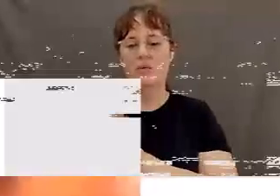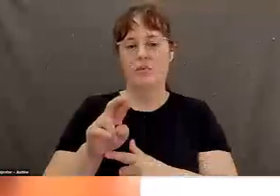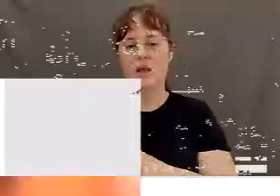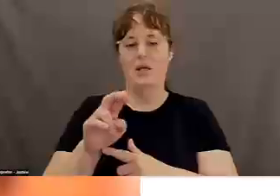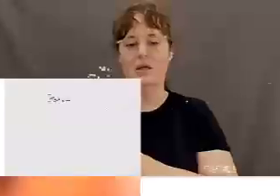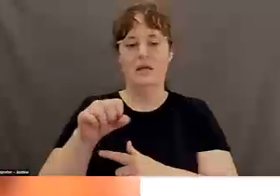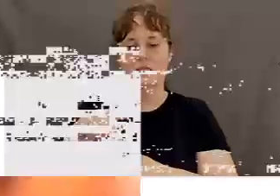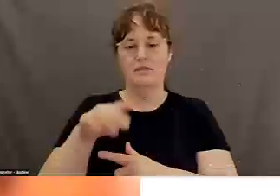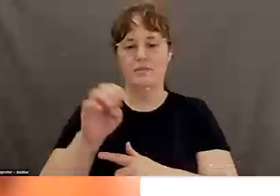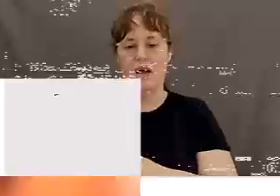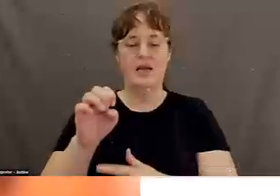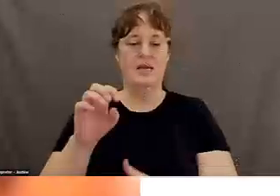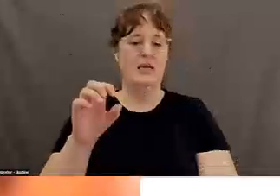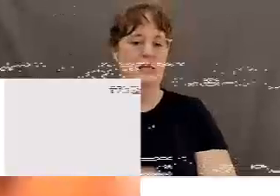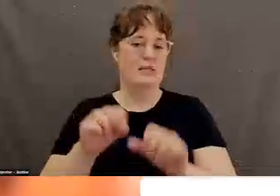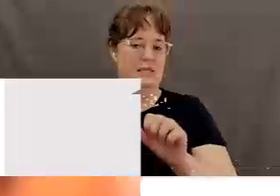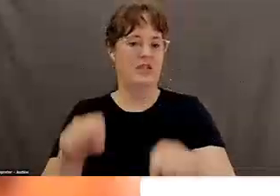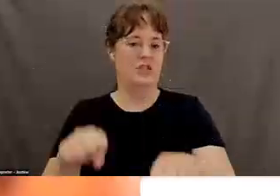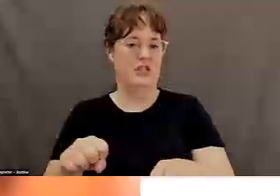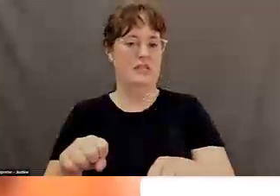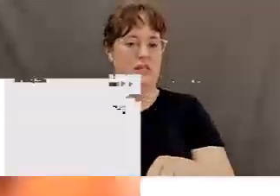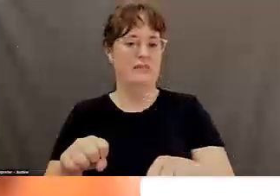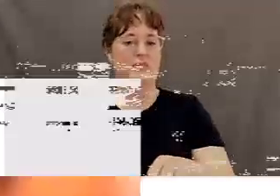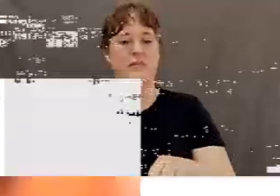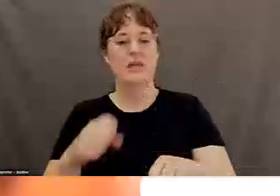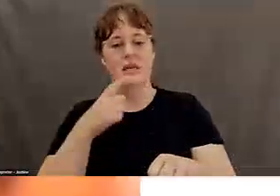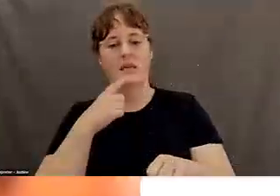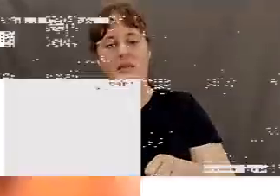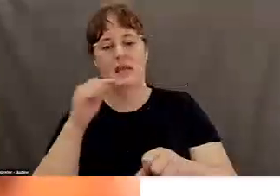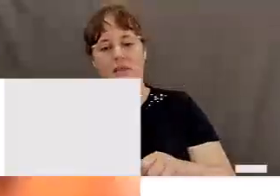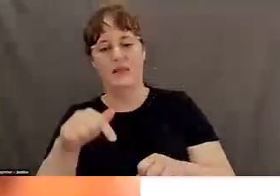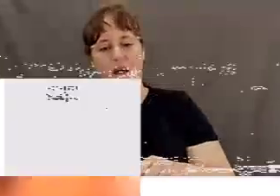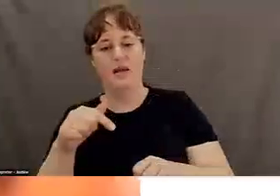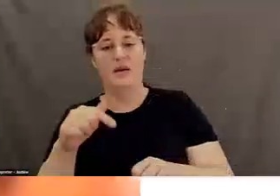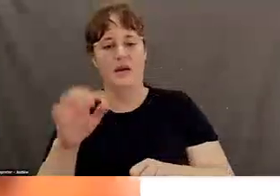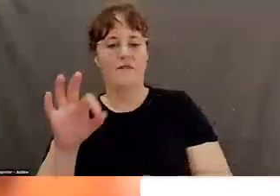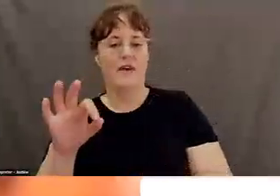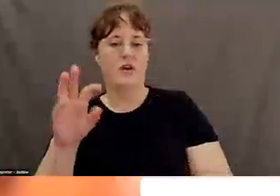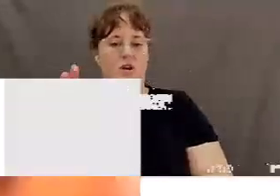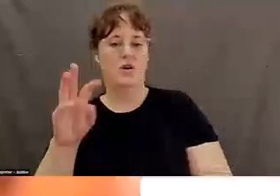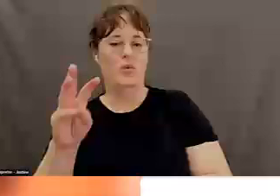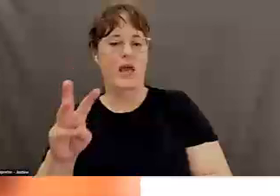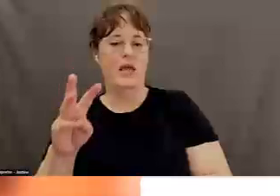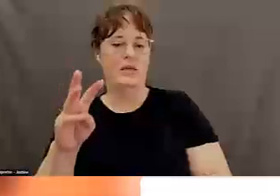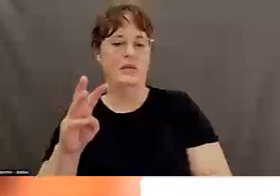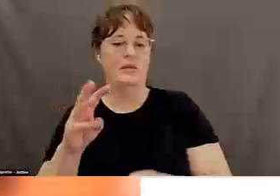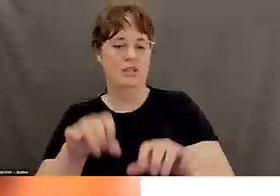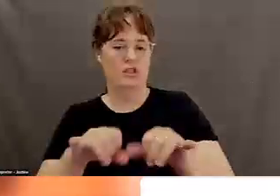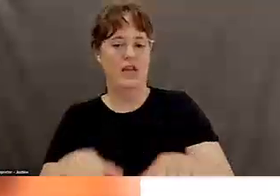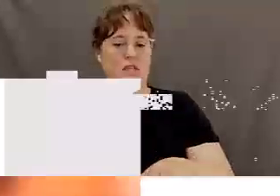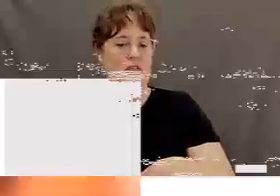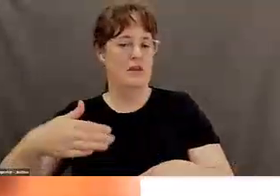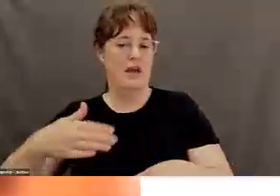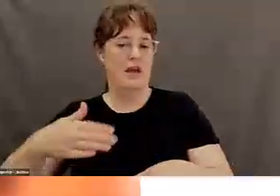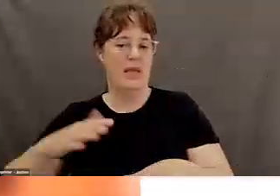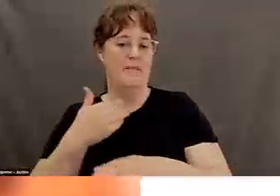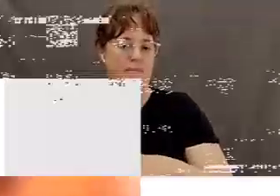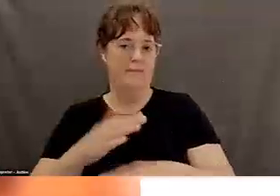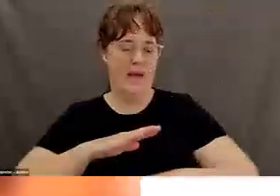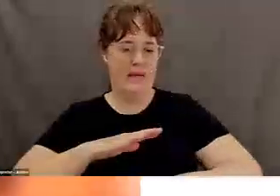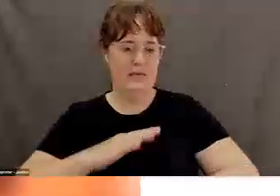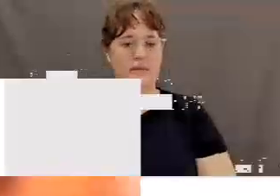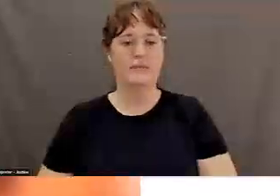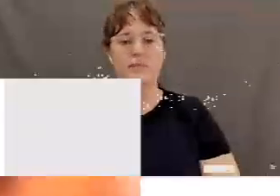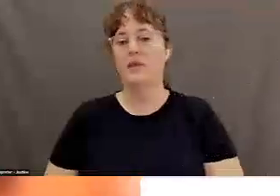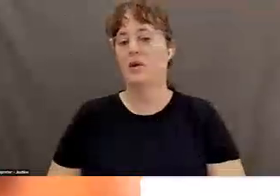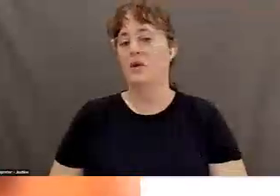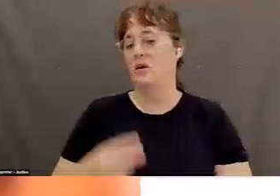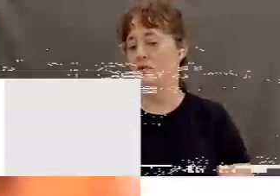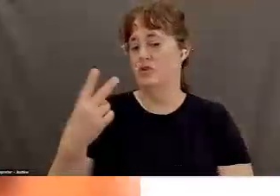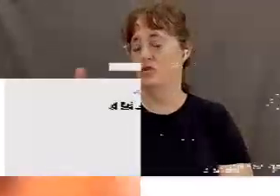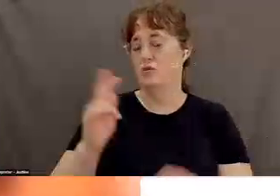Boardroom: Thank you, Katie. Do we have people signed up for comment today? Yes, we have 6 people signed up for in-person public comment, and 2 people signed up for virtual public comment.